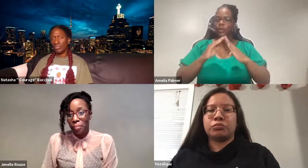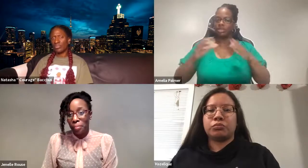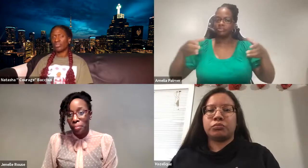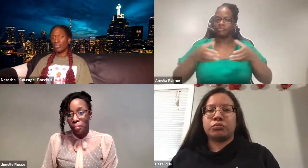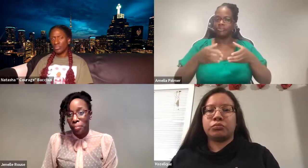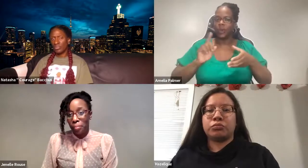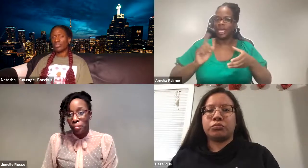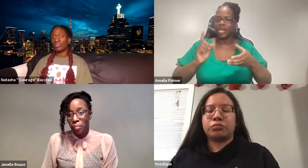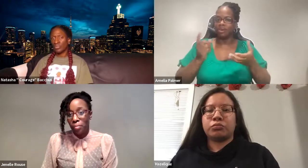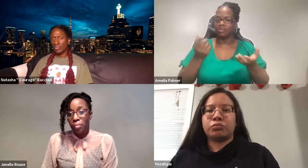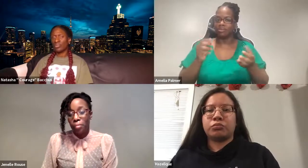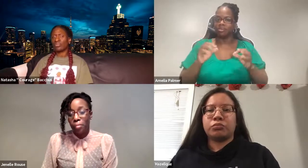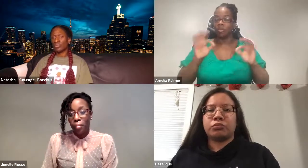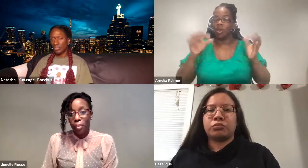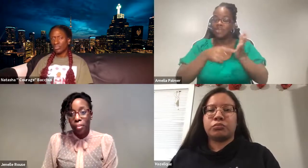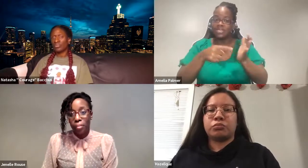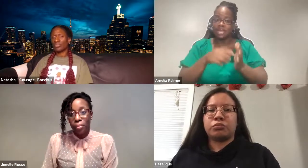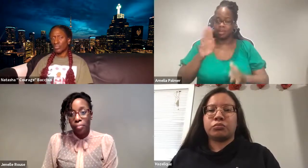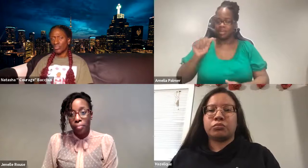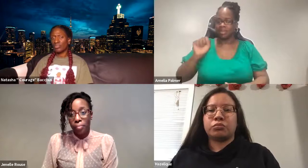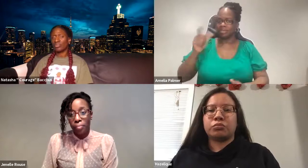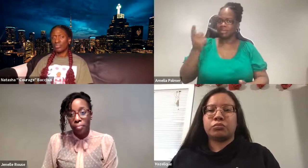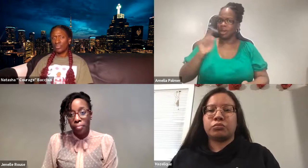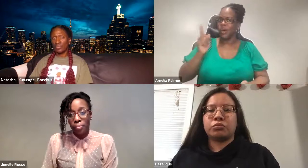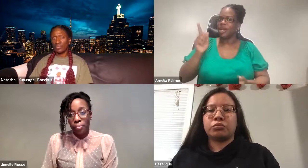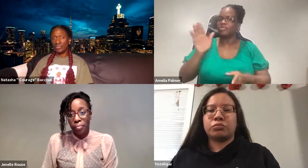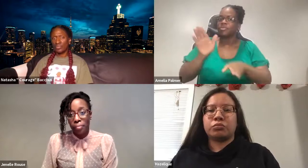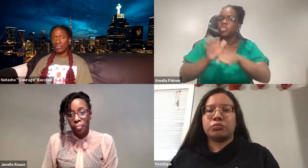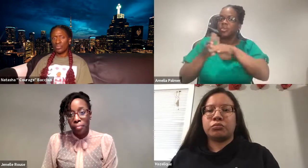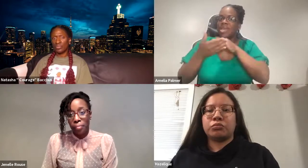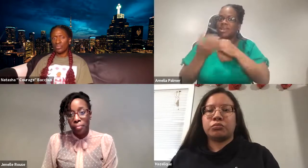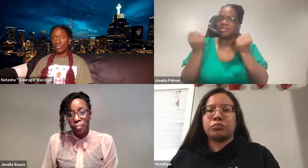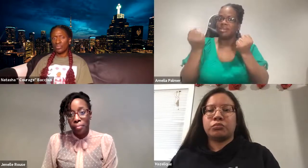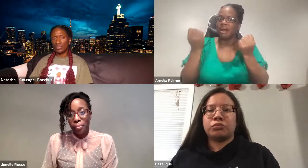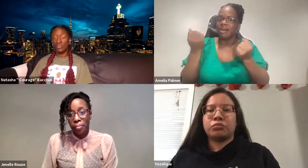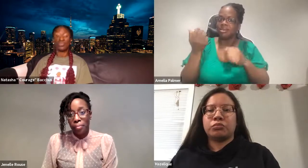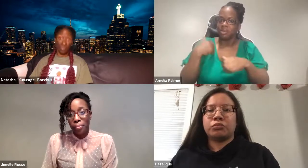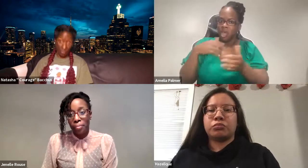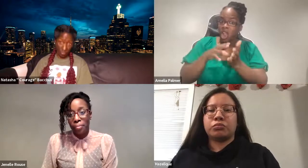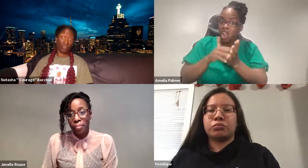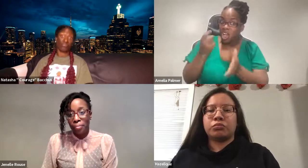we don't really have that Deaf black community and their specific language here in canada. i'm